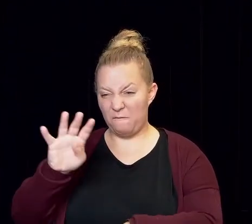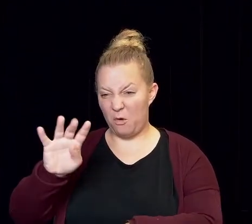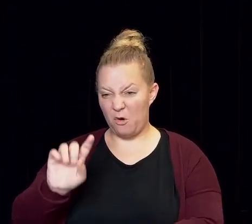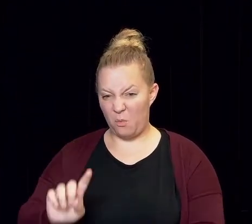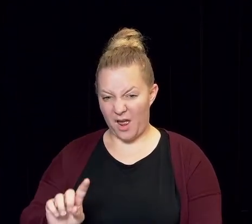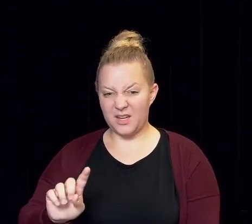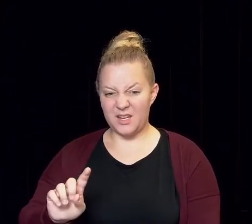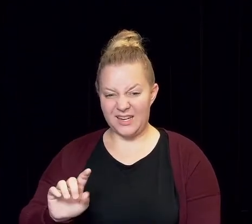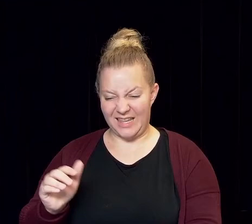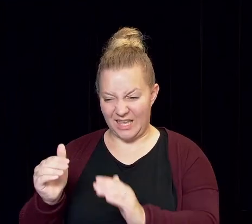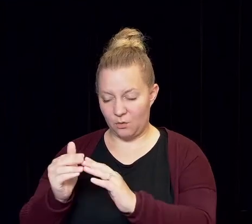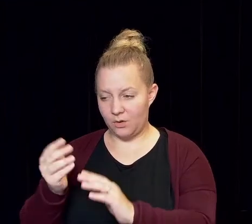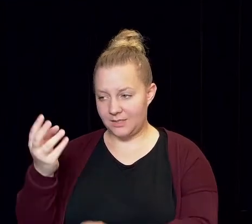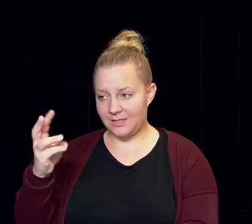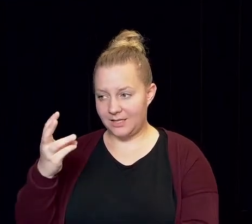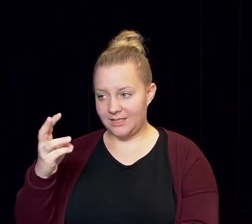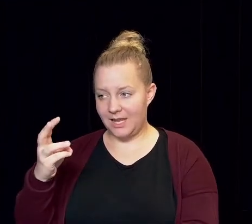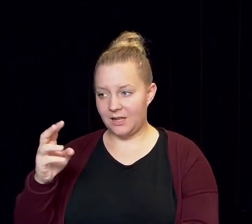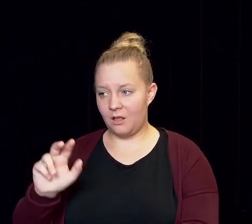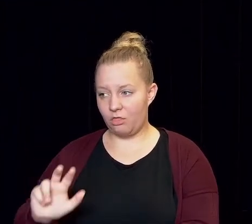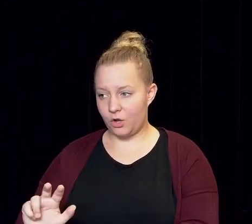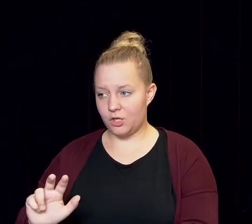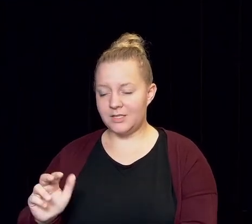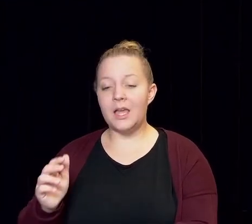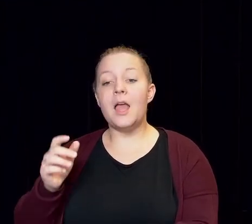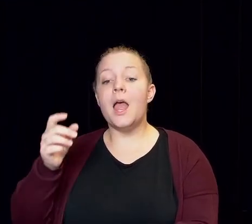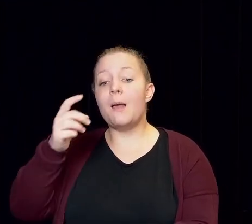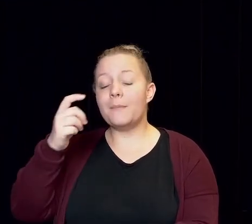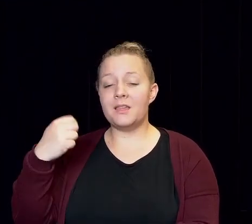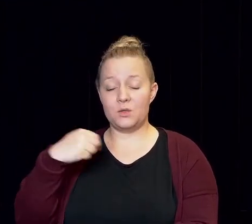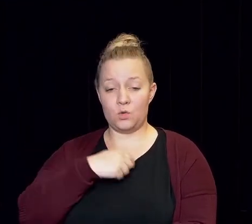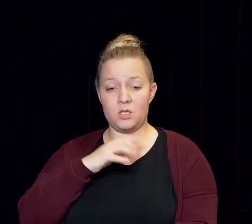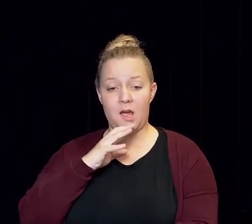16/3. Since we're going to talk about it like a real way that people would